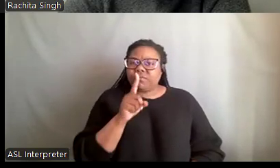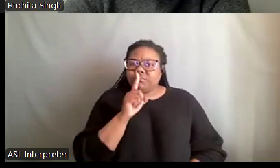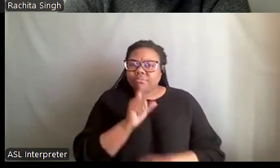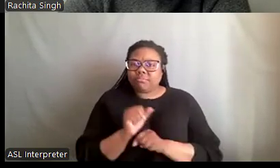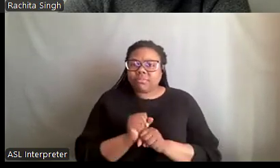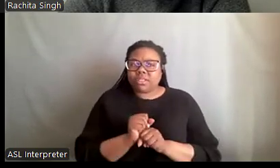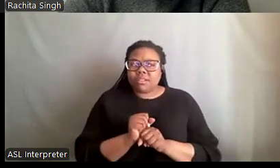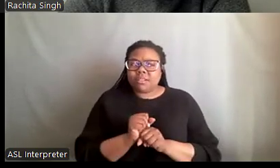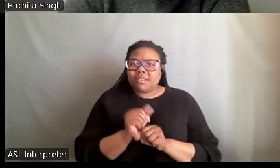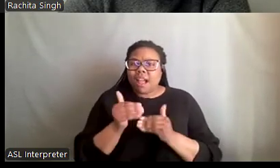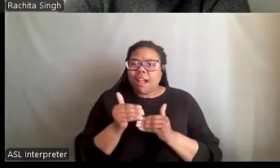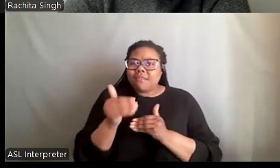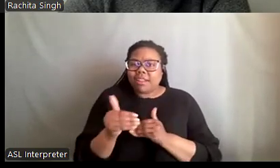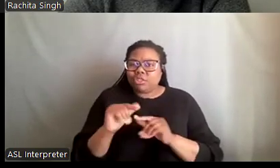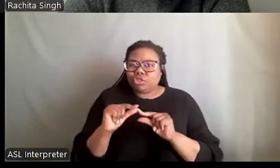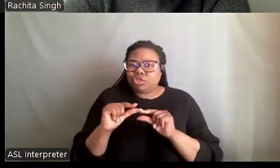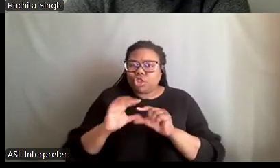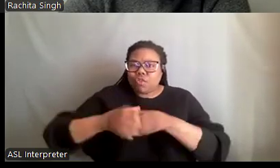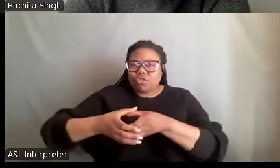» AMBER SMOCK: This is Amber. There really is a next